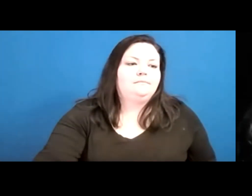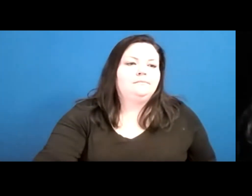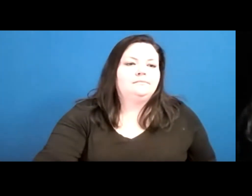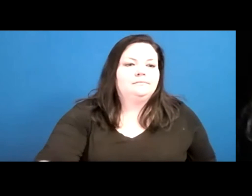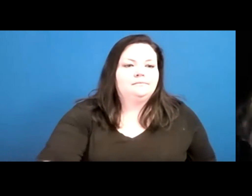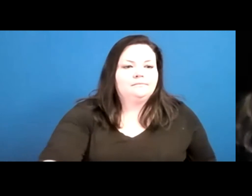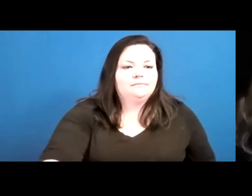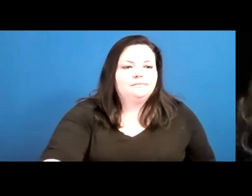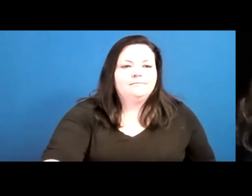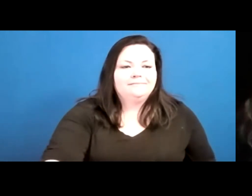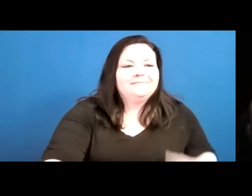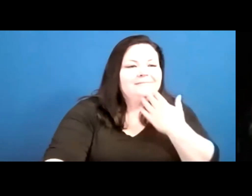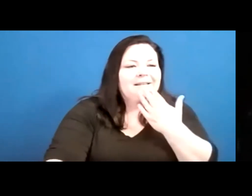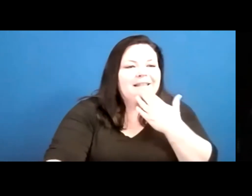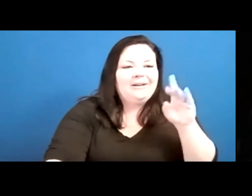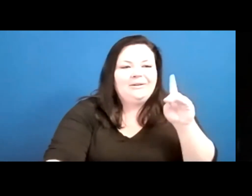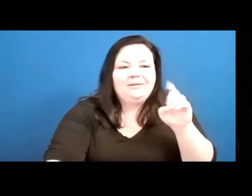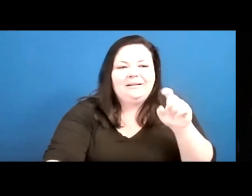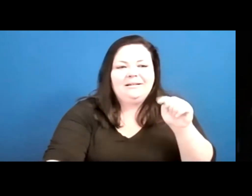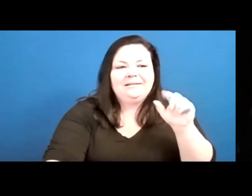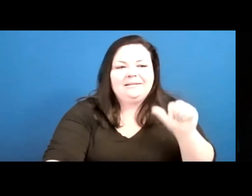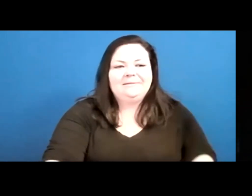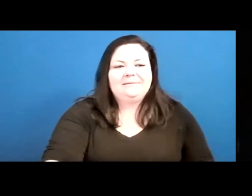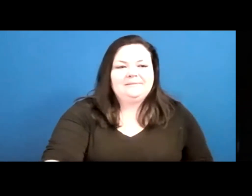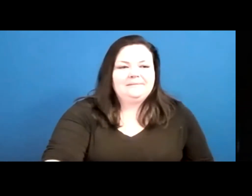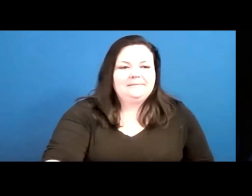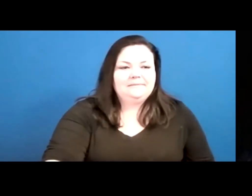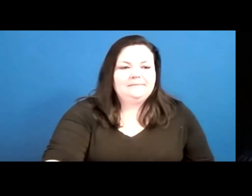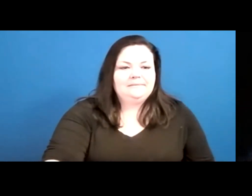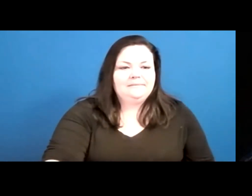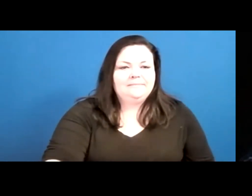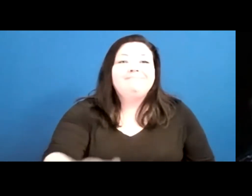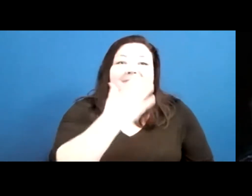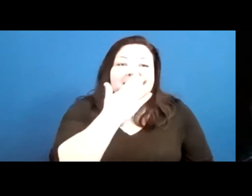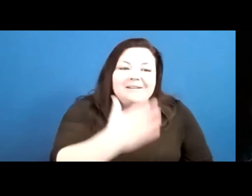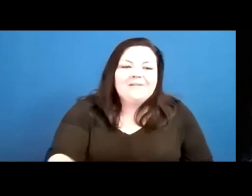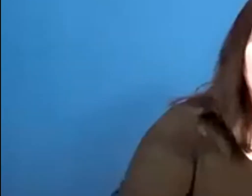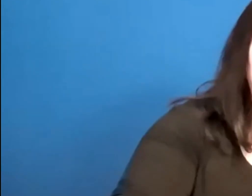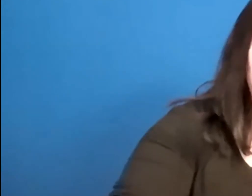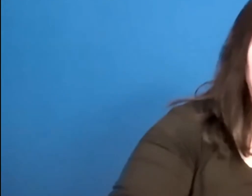Thank you Dexta, thank you. -Thank you! -Um,